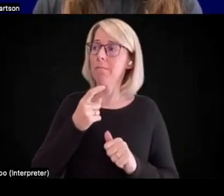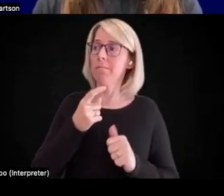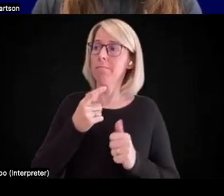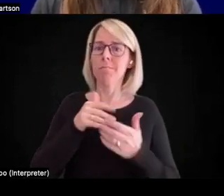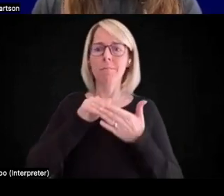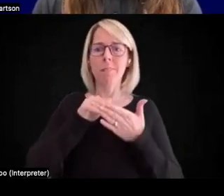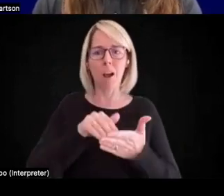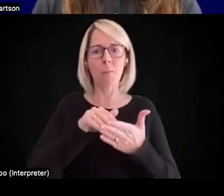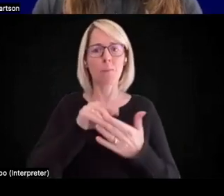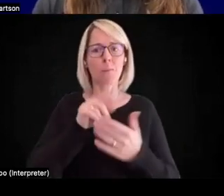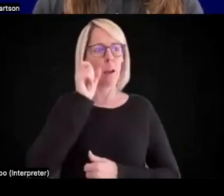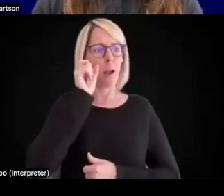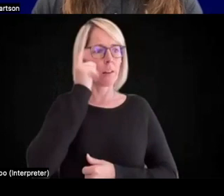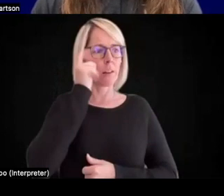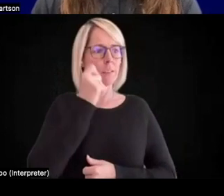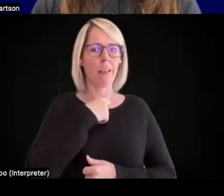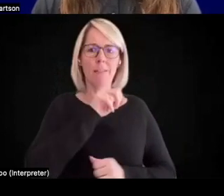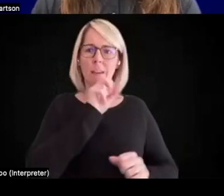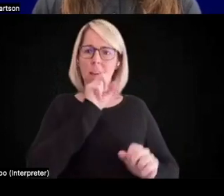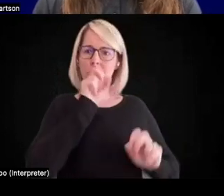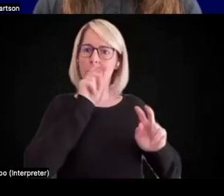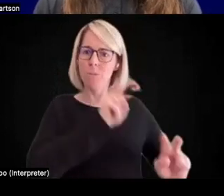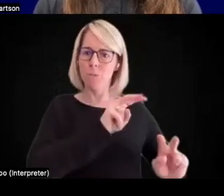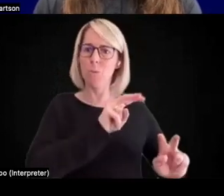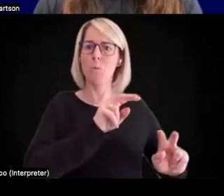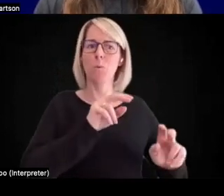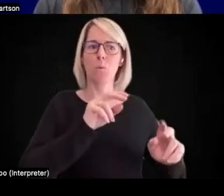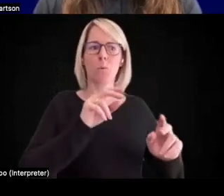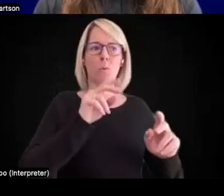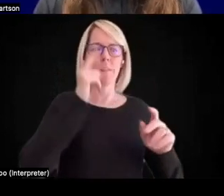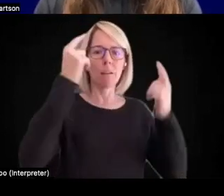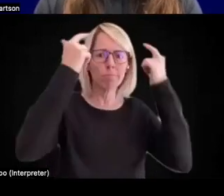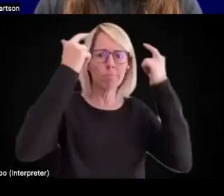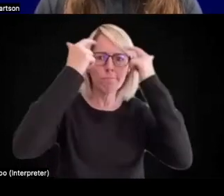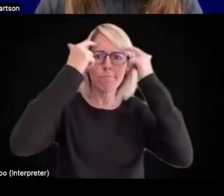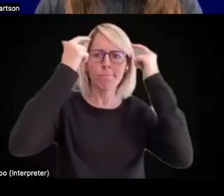and bit by bit you will better understand how they are gathering information from